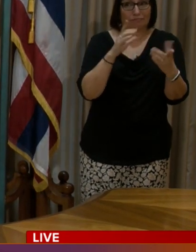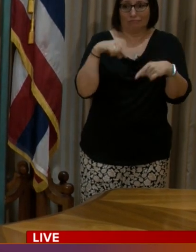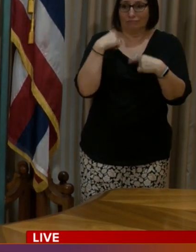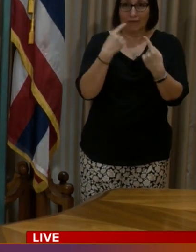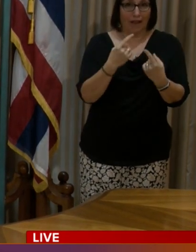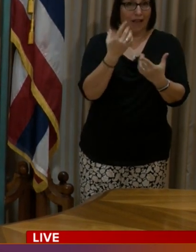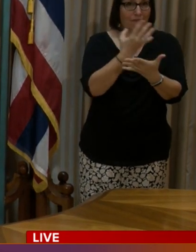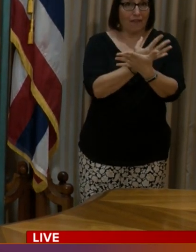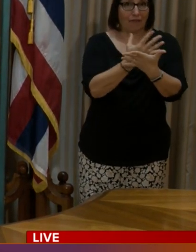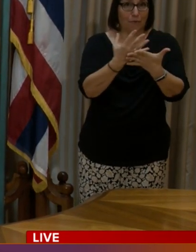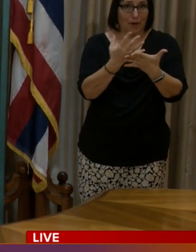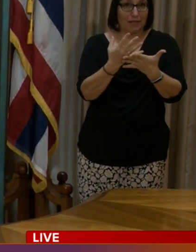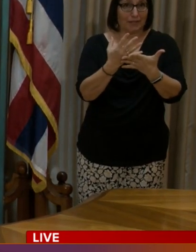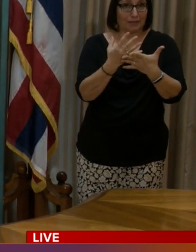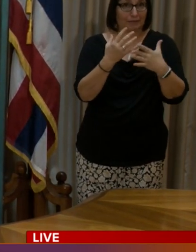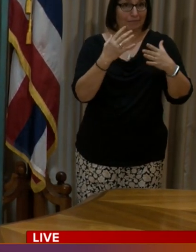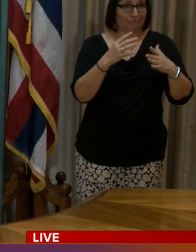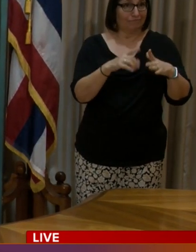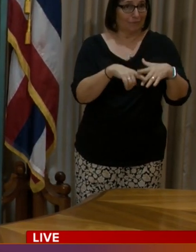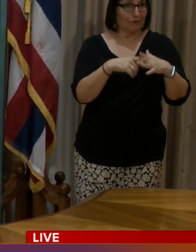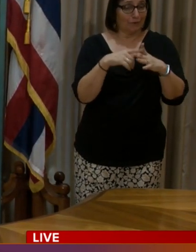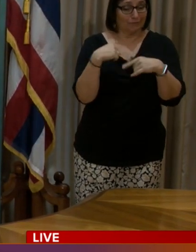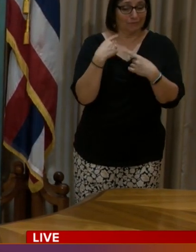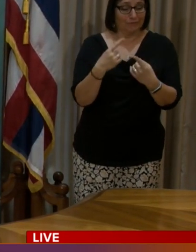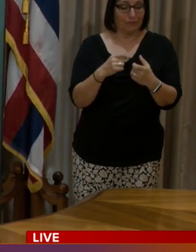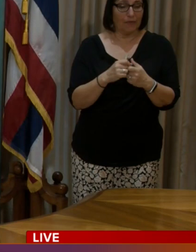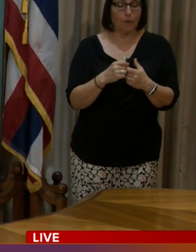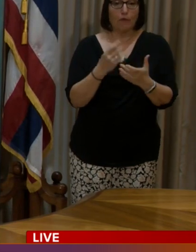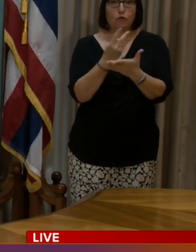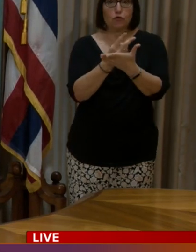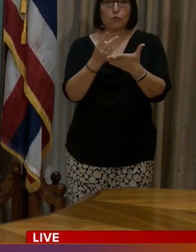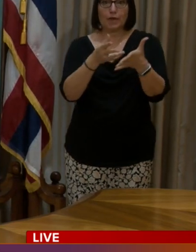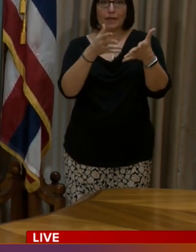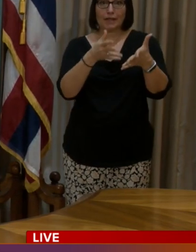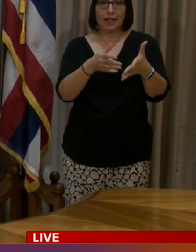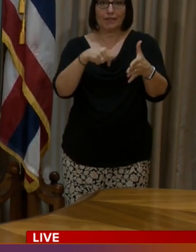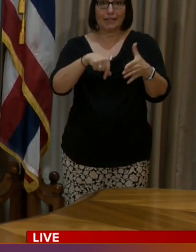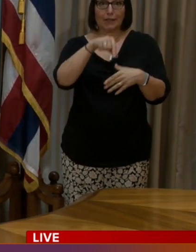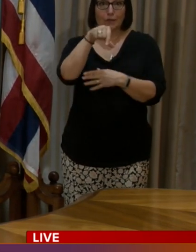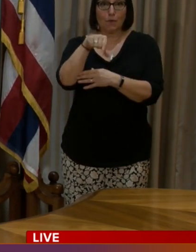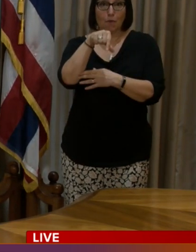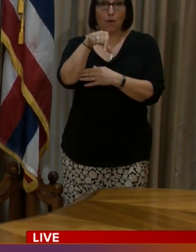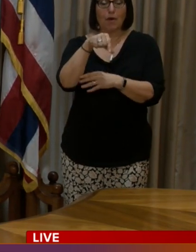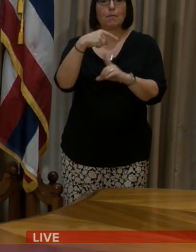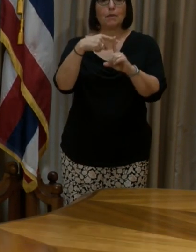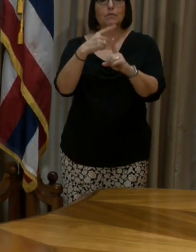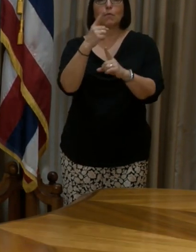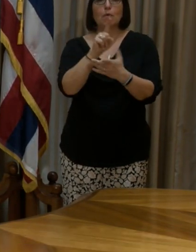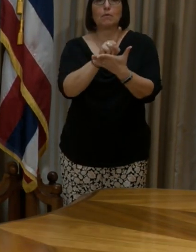THE HAWAII PUBLIC SCHOOLS IS IN ITS FIFTH WEEK OF INSTRUCTION. THERE ARE TWO WEEKS LEFT TO THE